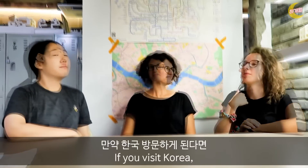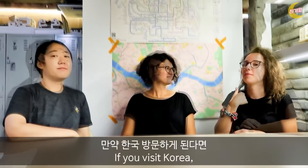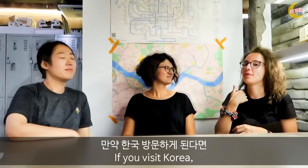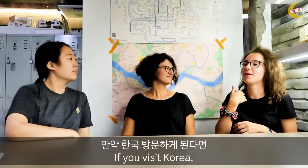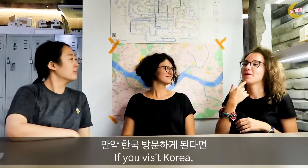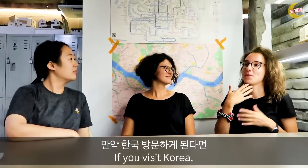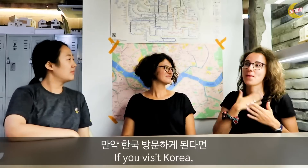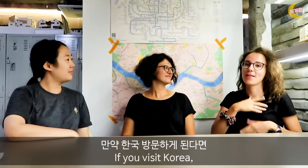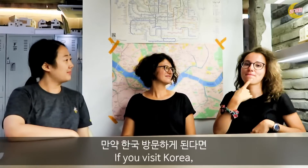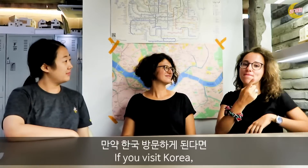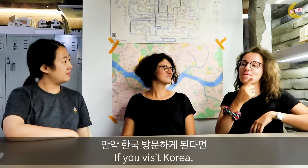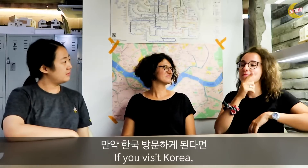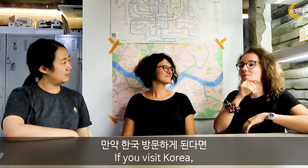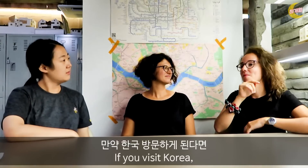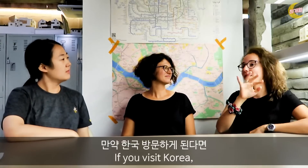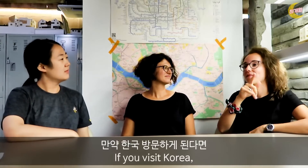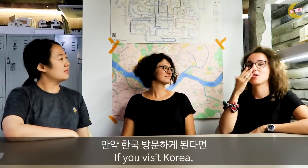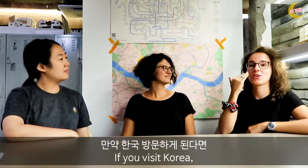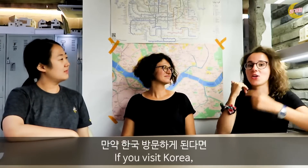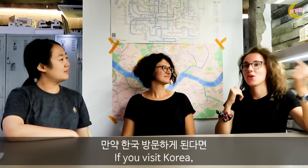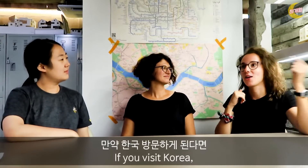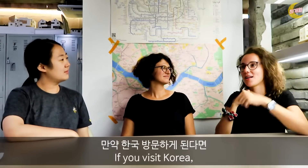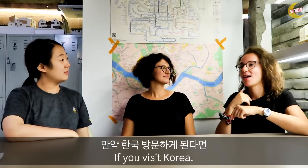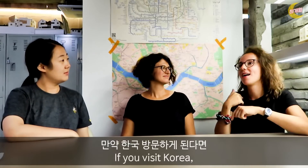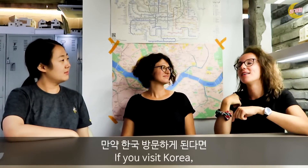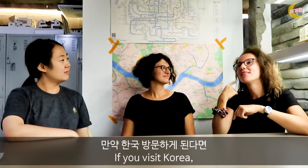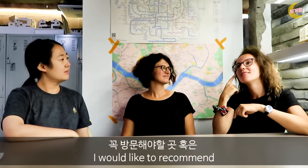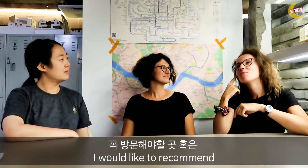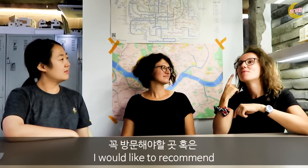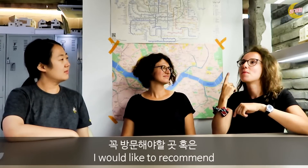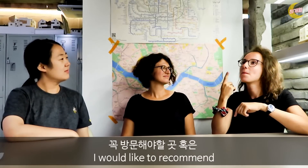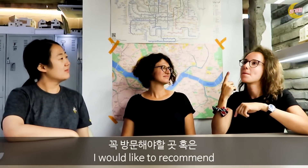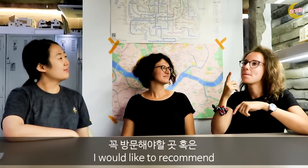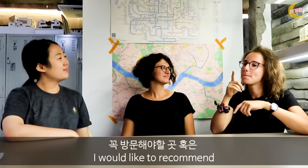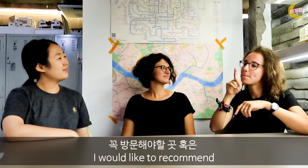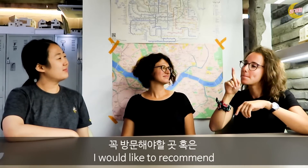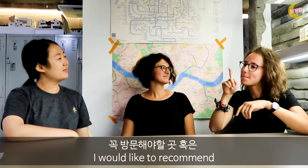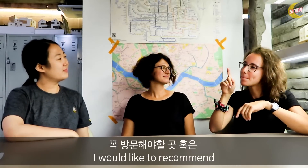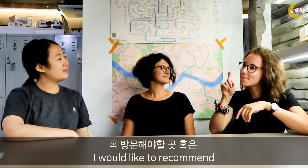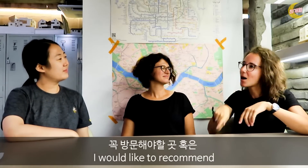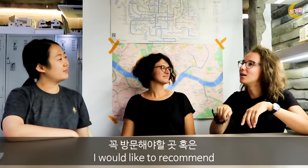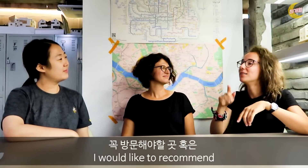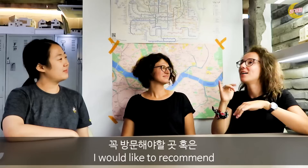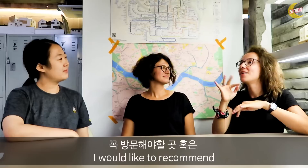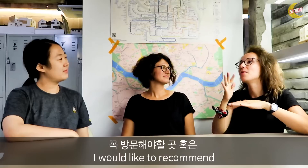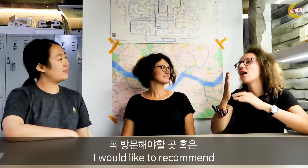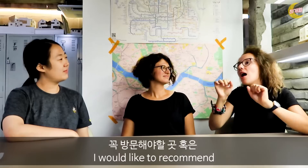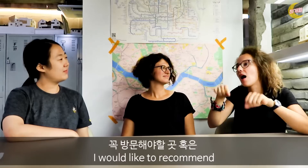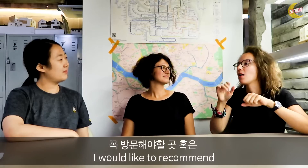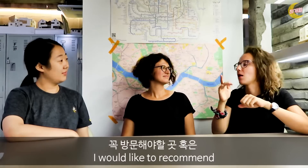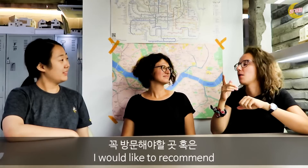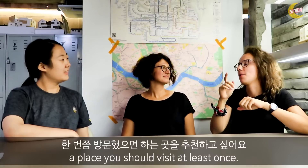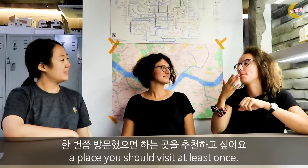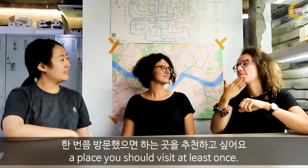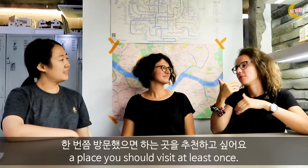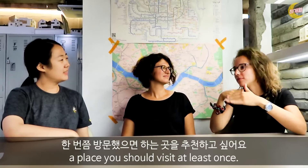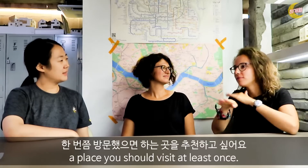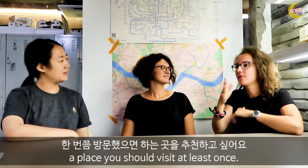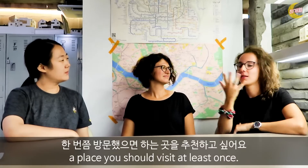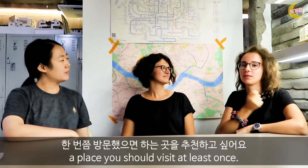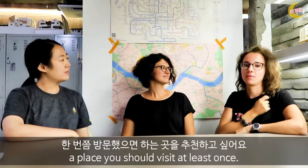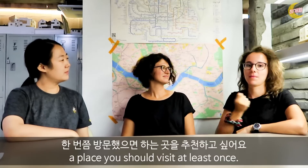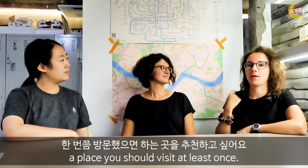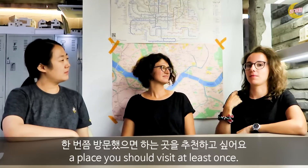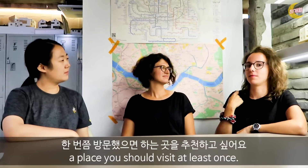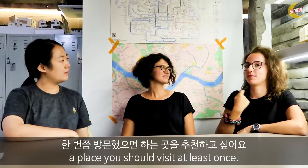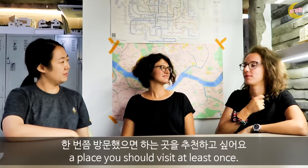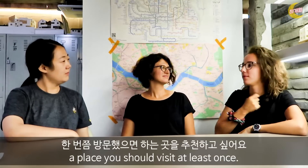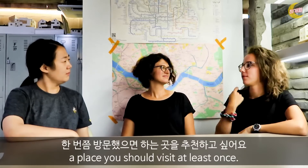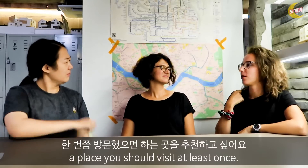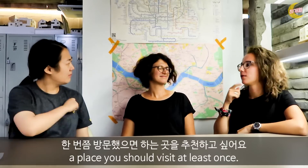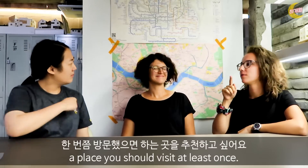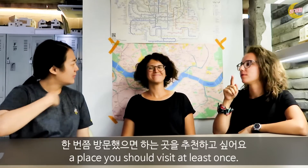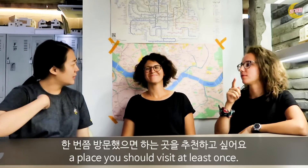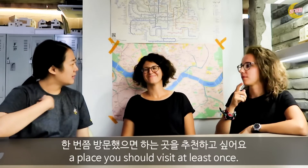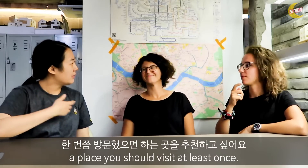If you visit Korea, I would like to recommend a place you should visit at least once.